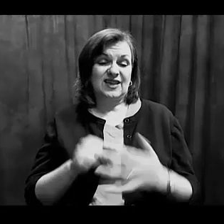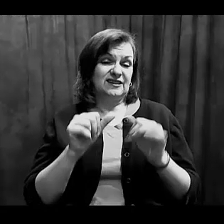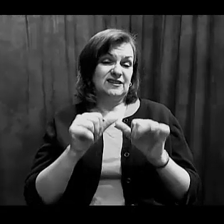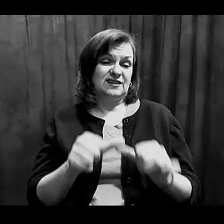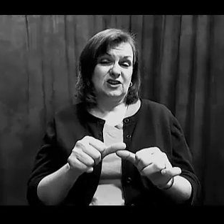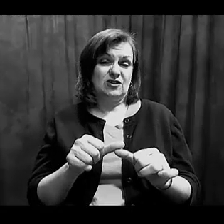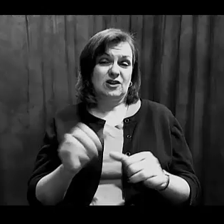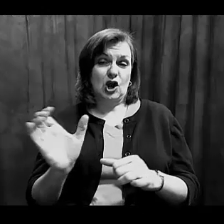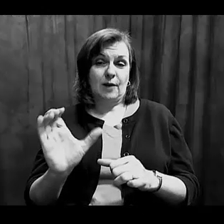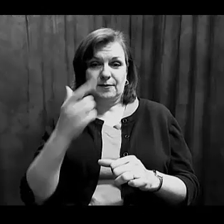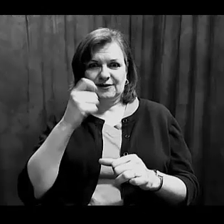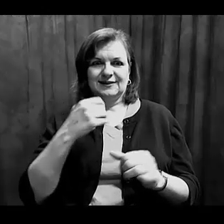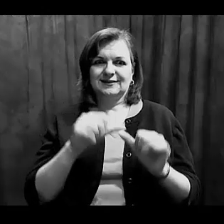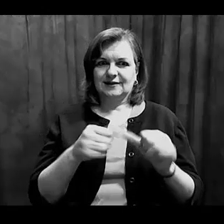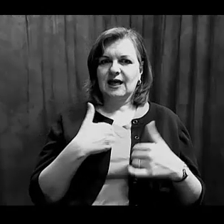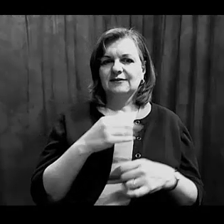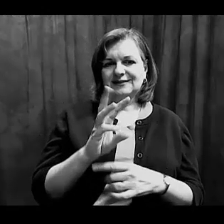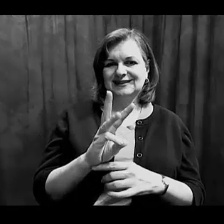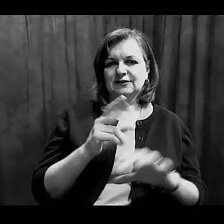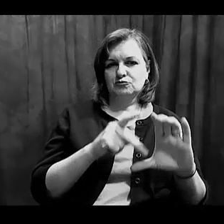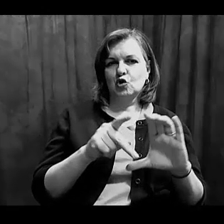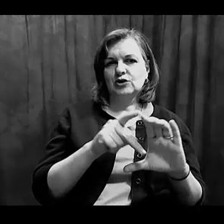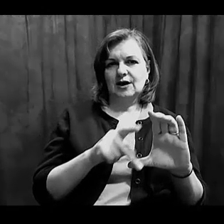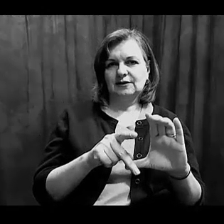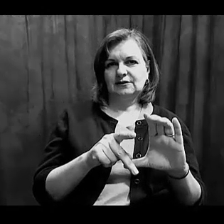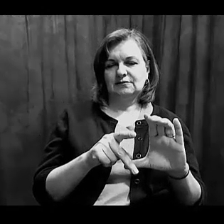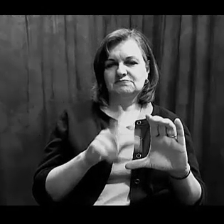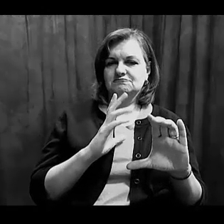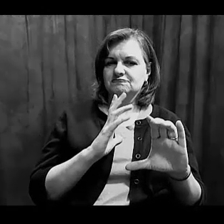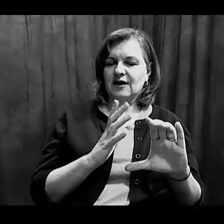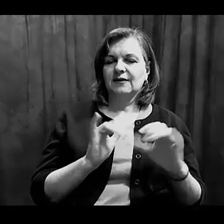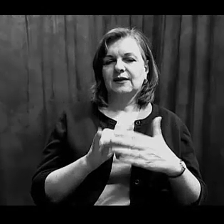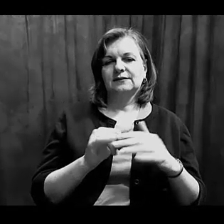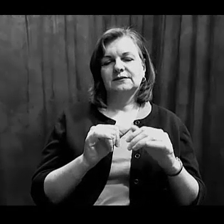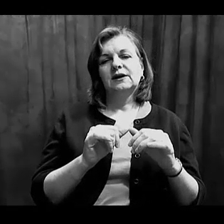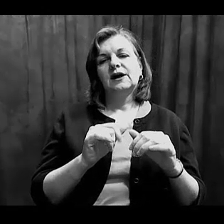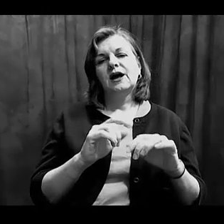well it's still carbon by definition it has 6 protons it's still carbon